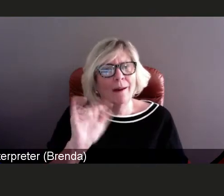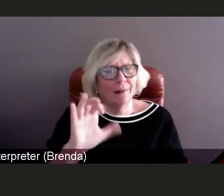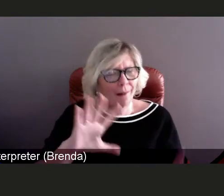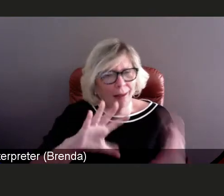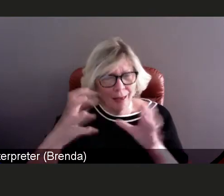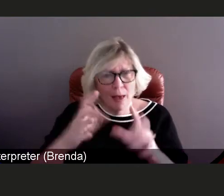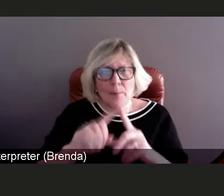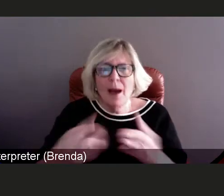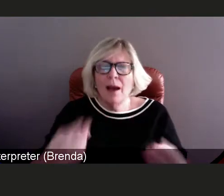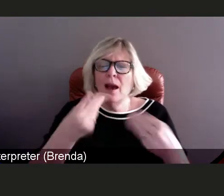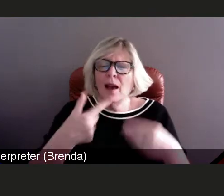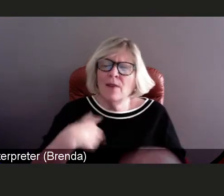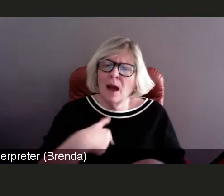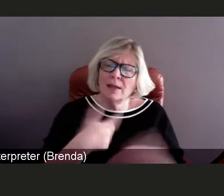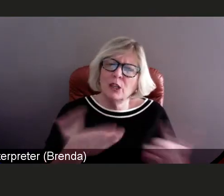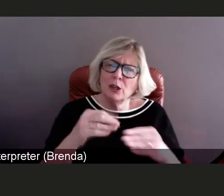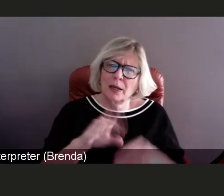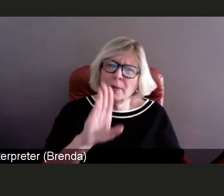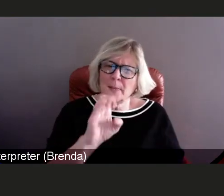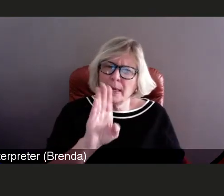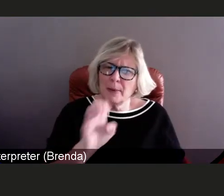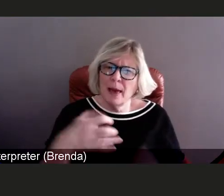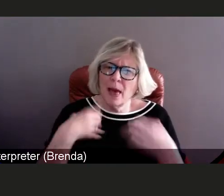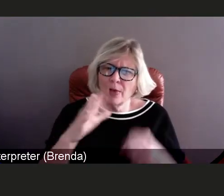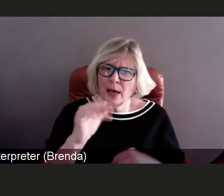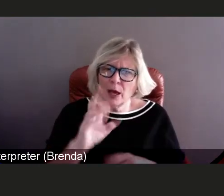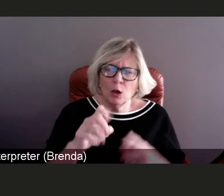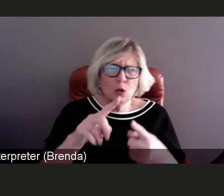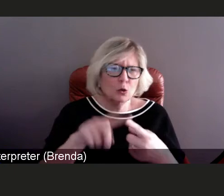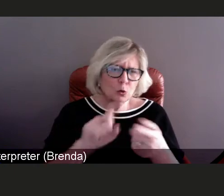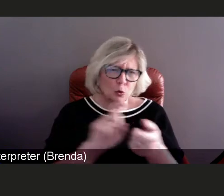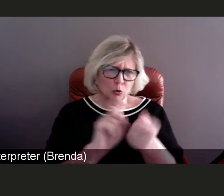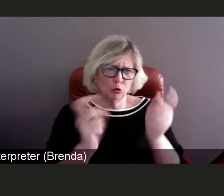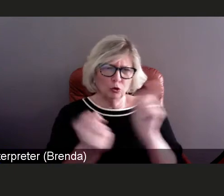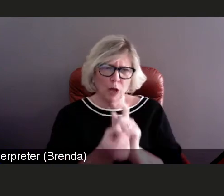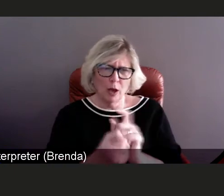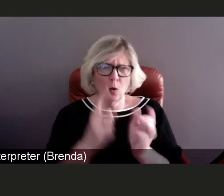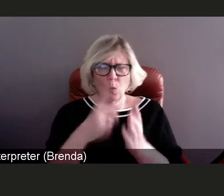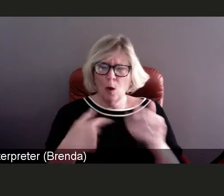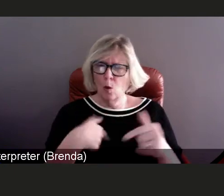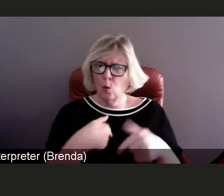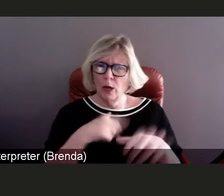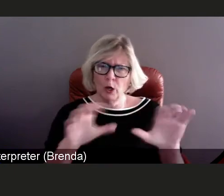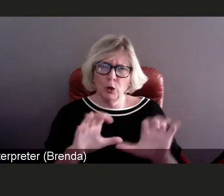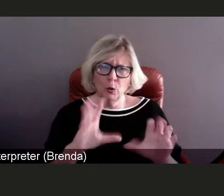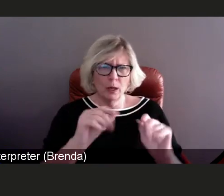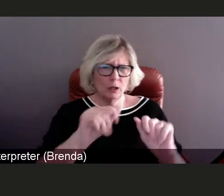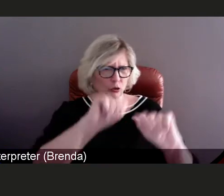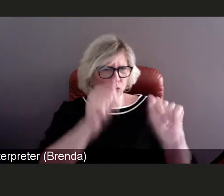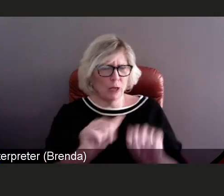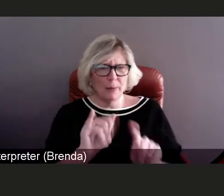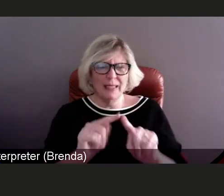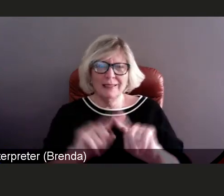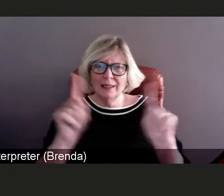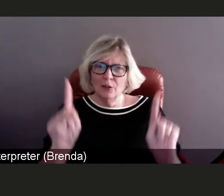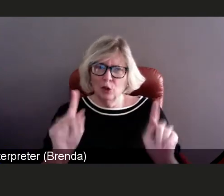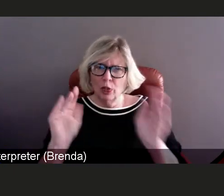the opportunity to really reshape what we do and make sure that we provide the services necessary